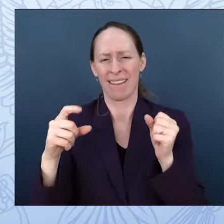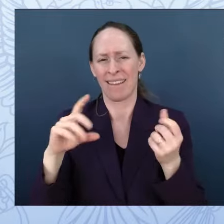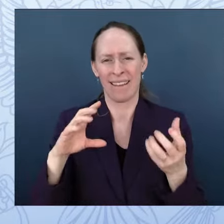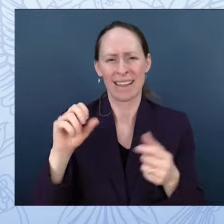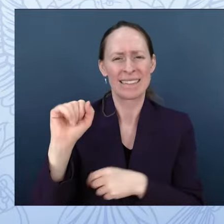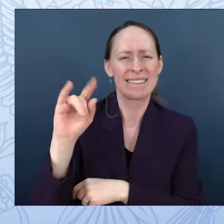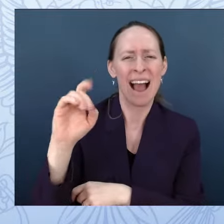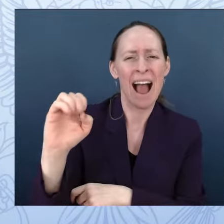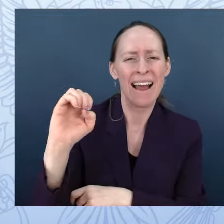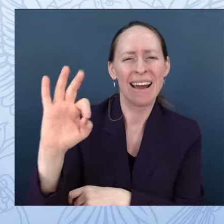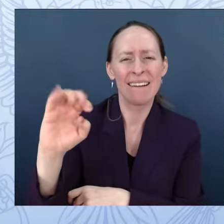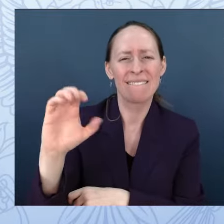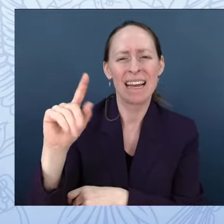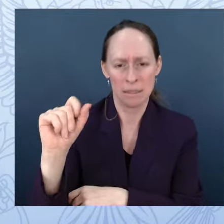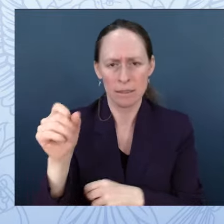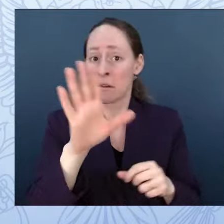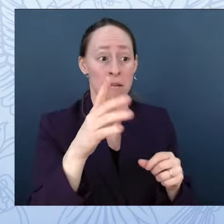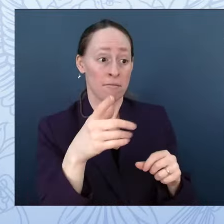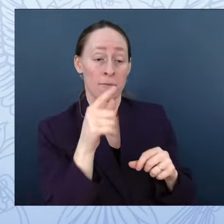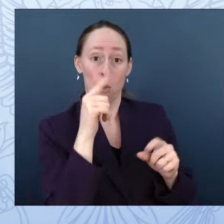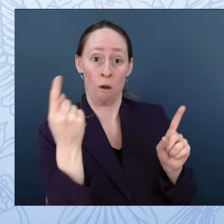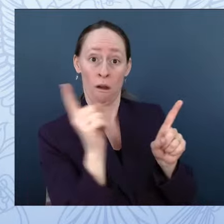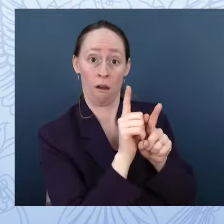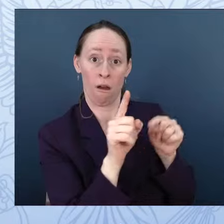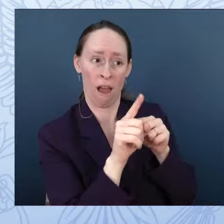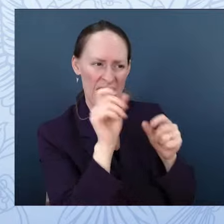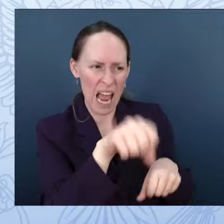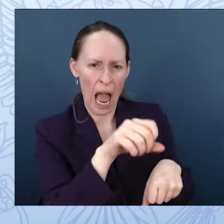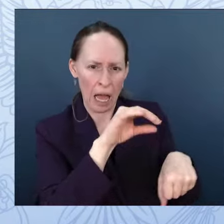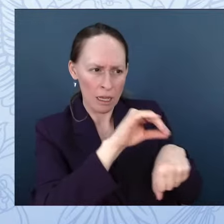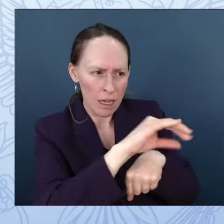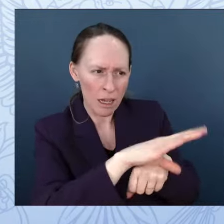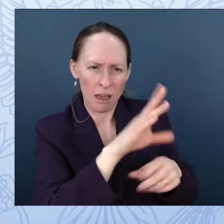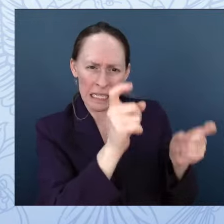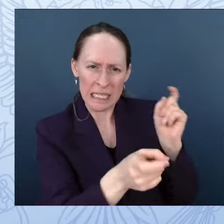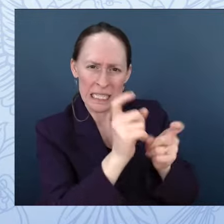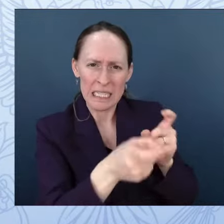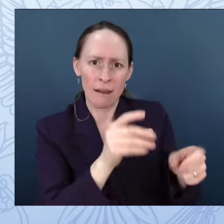So oncology patient navigators have proven to be effective in improving participation in cancer screening,